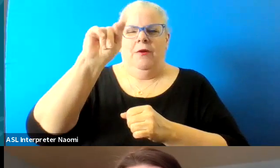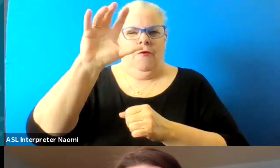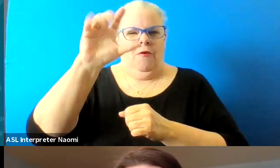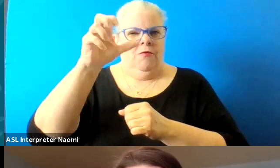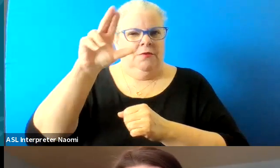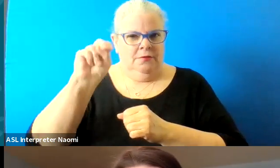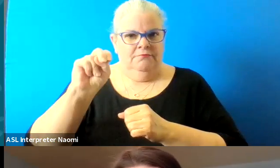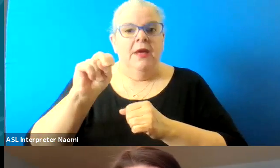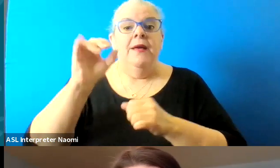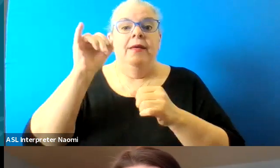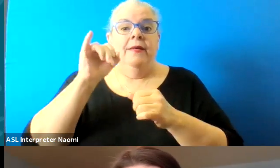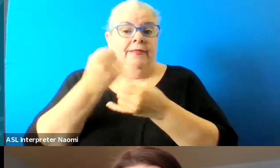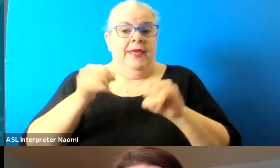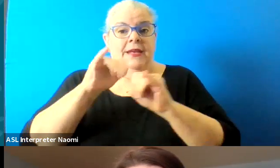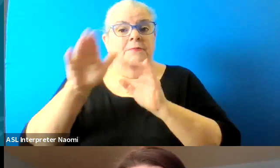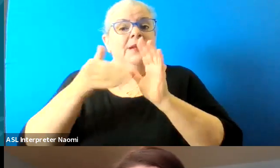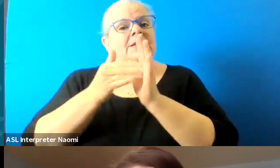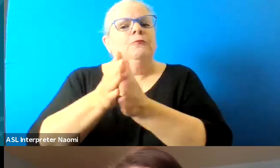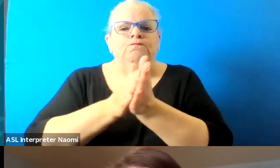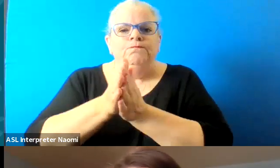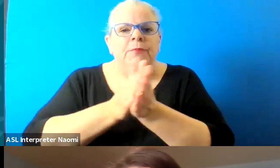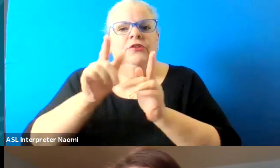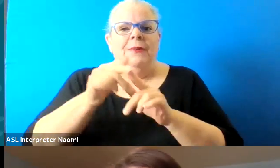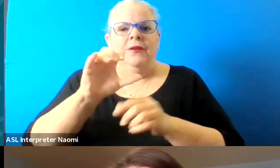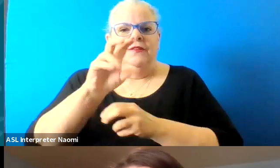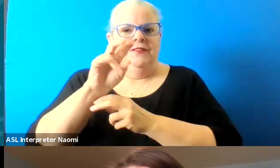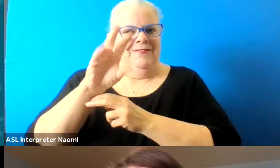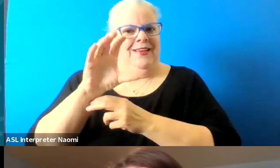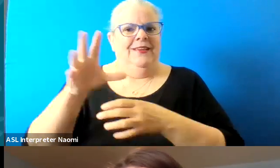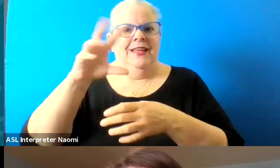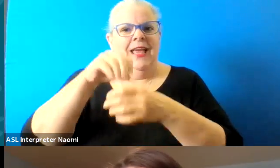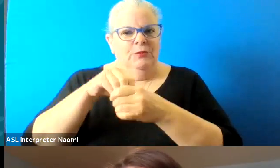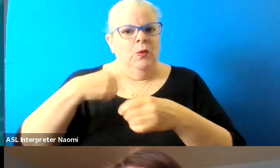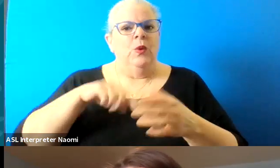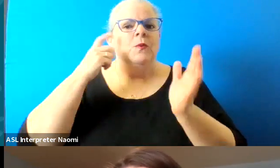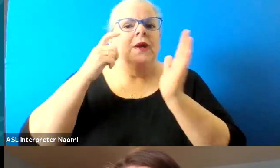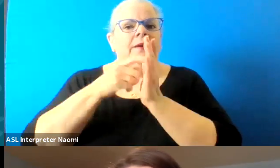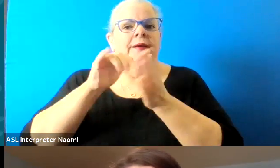The Independence Center is passionate about civic engagement and we recognize that city council